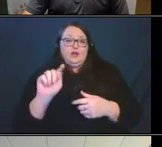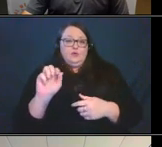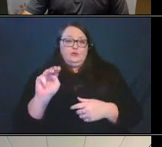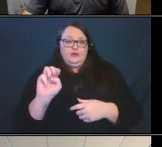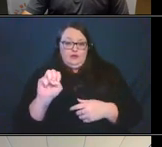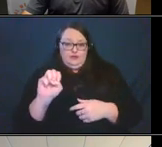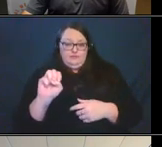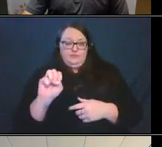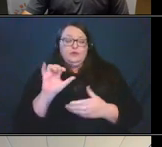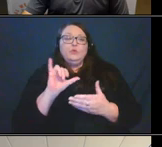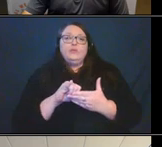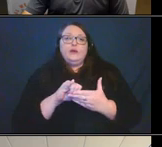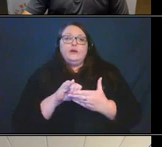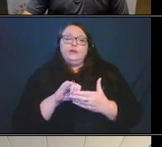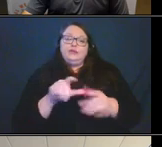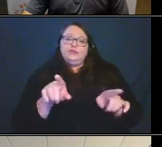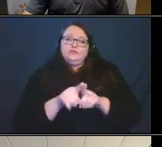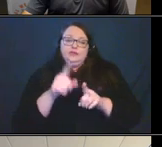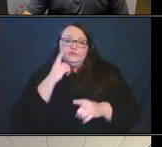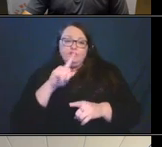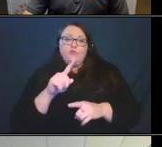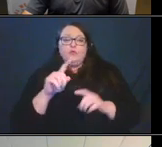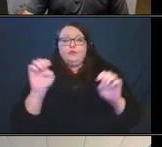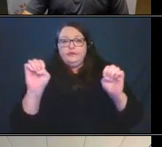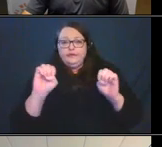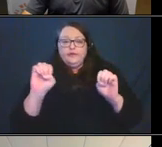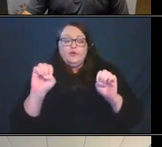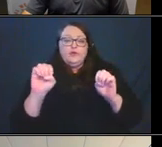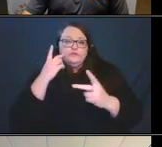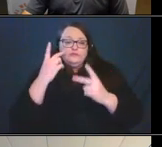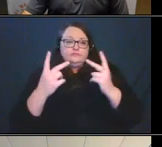for other outcomes, like emergency department visits and hospitalizations? Rish, I wanted you to